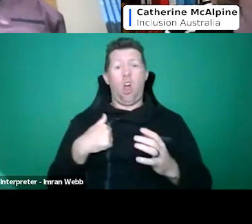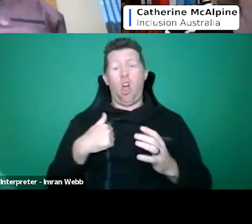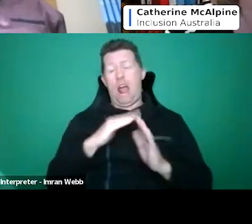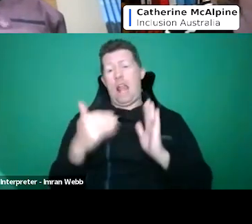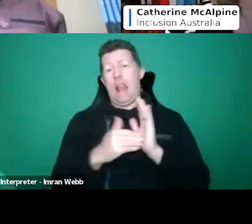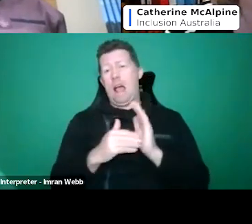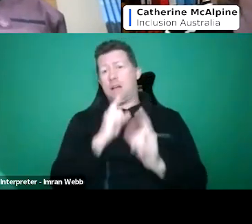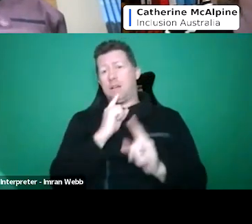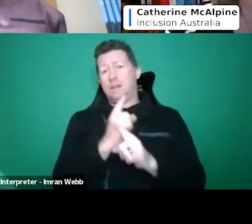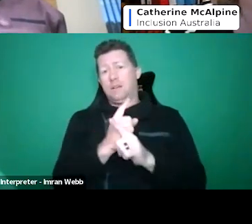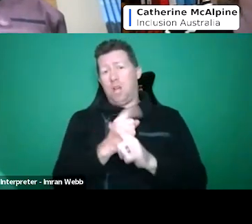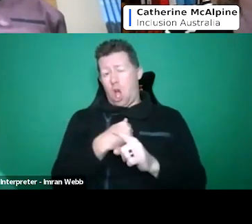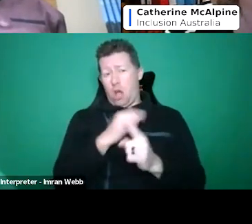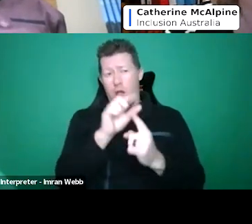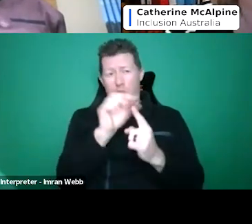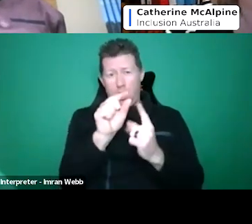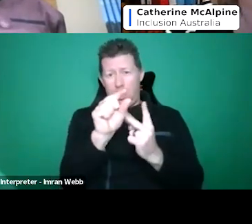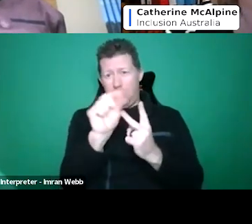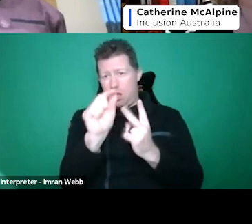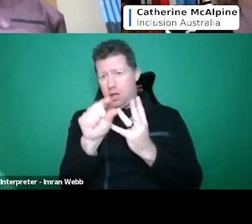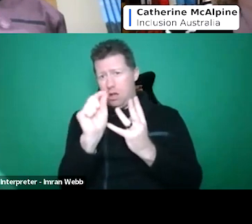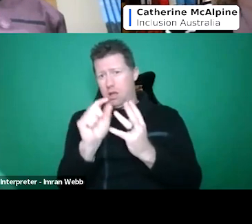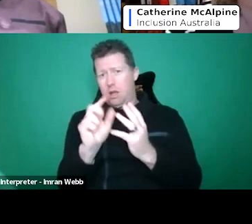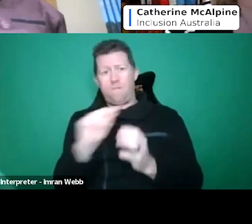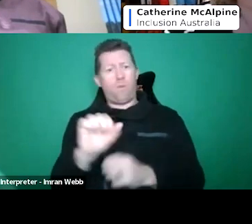actually going to pick up on a few themes that came out through the questions